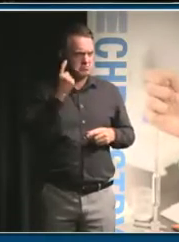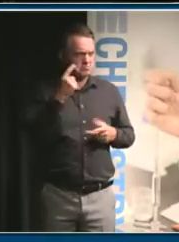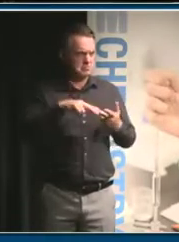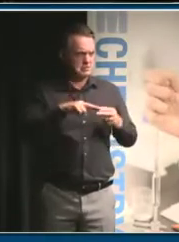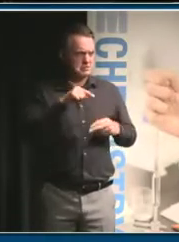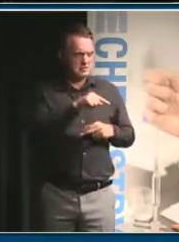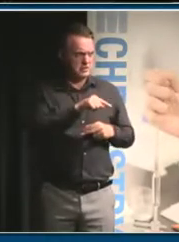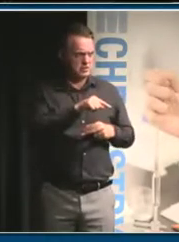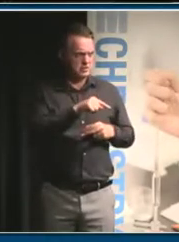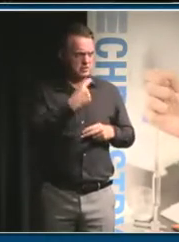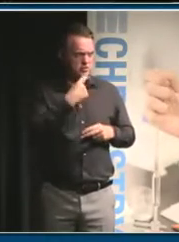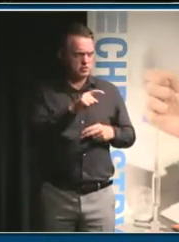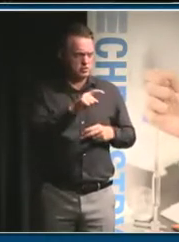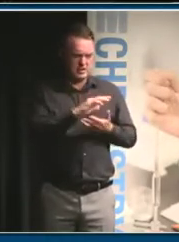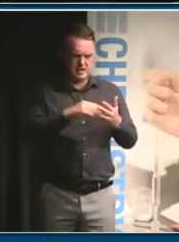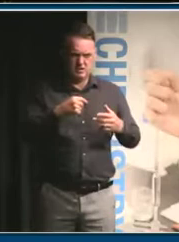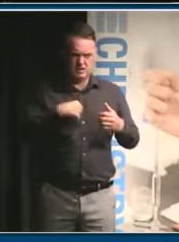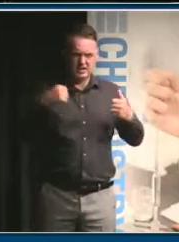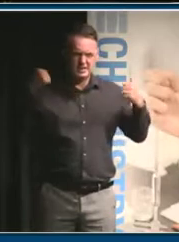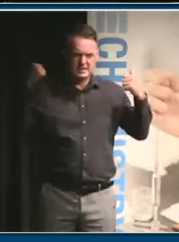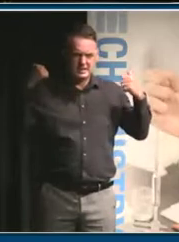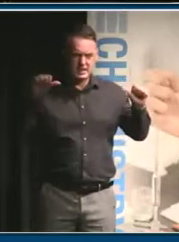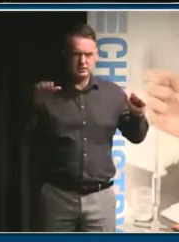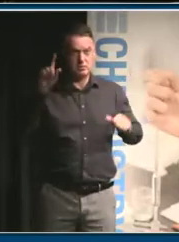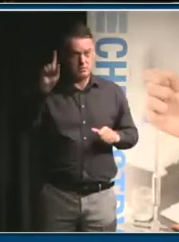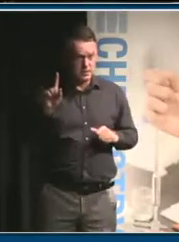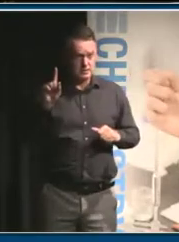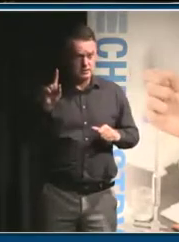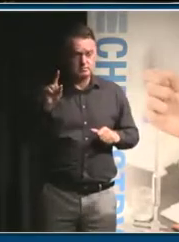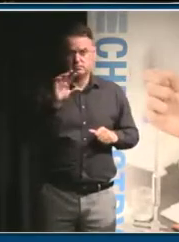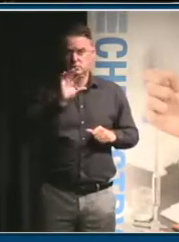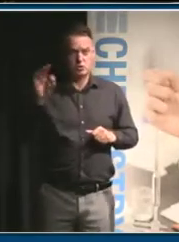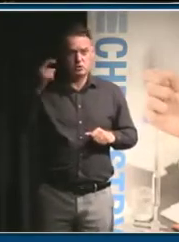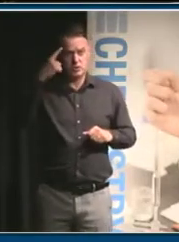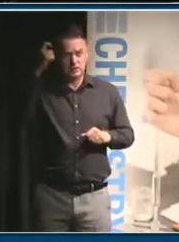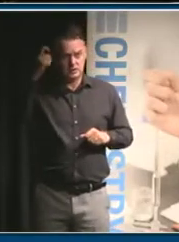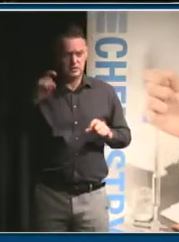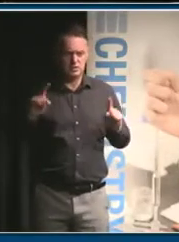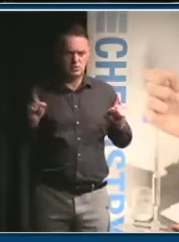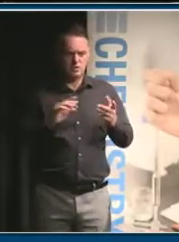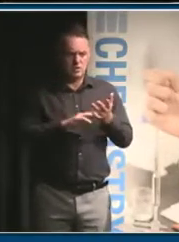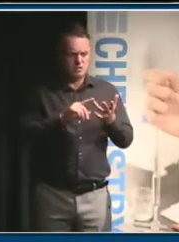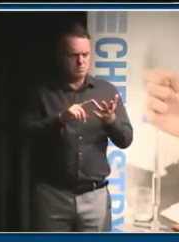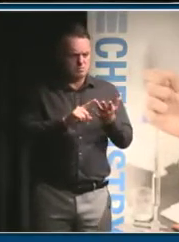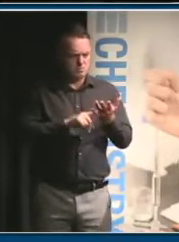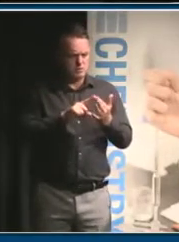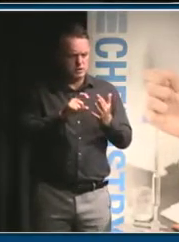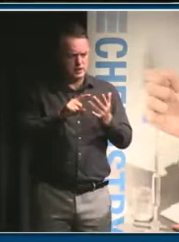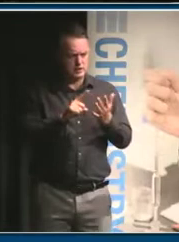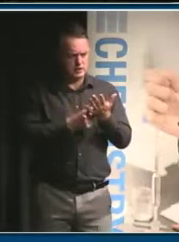How could I be so successful and have no idea what molecular structure has to do